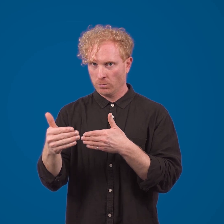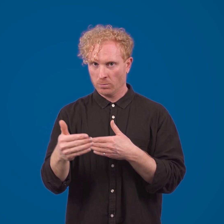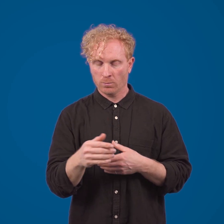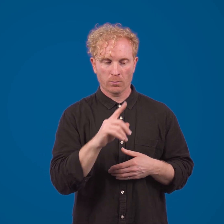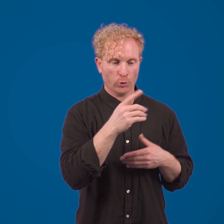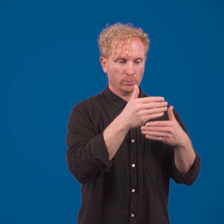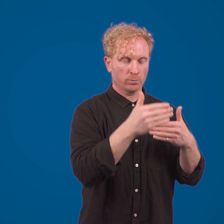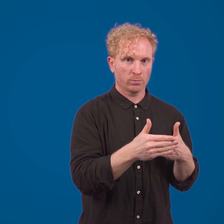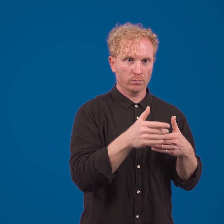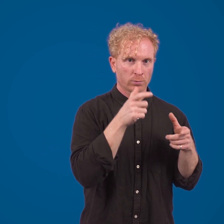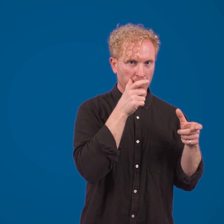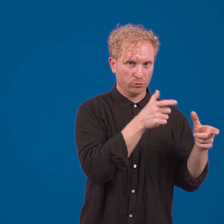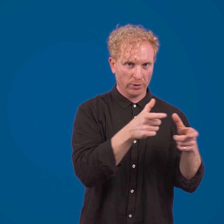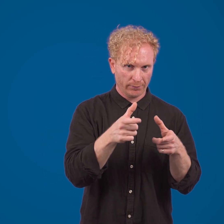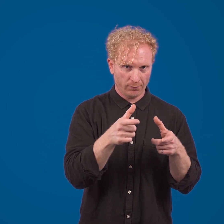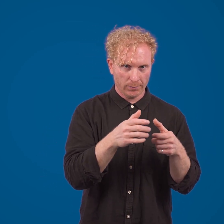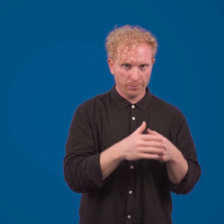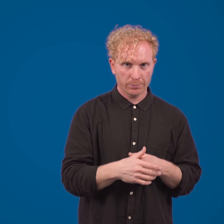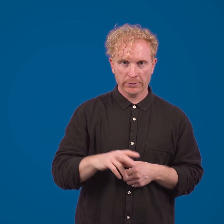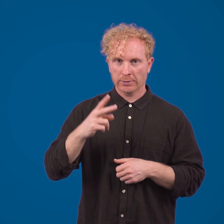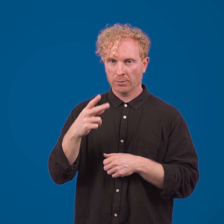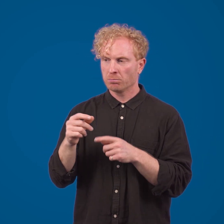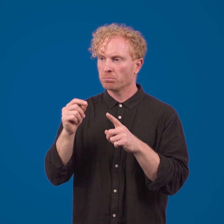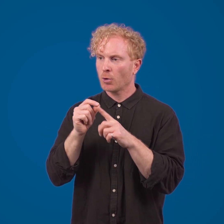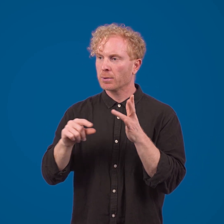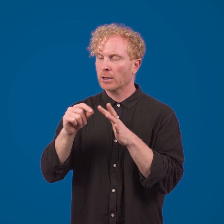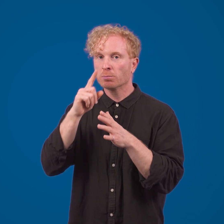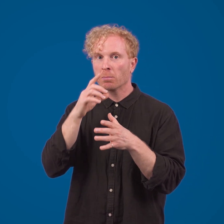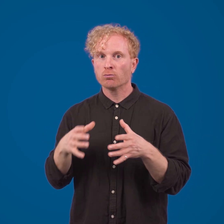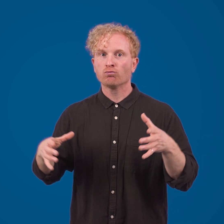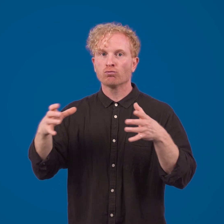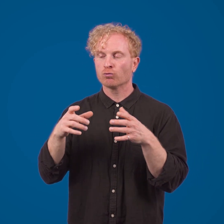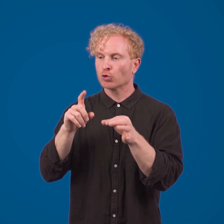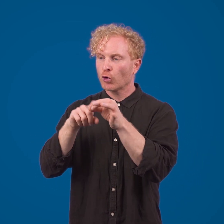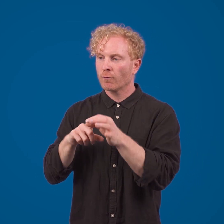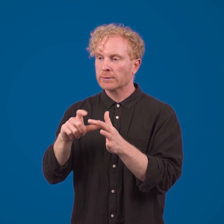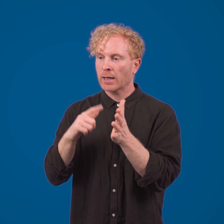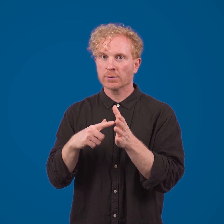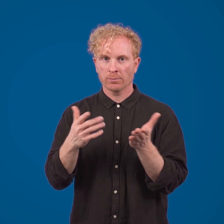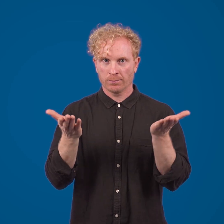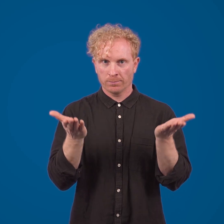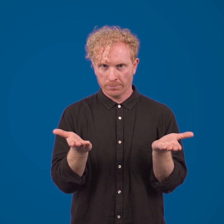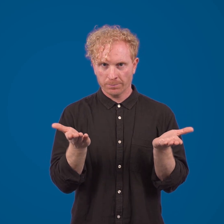They are administrative and population survey data.